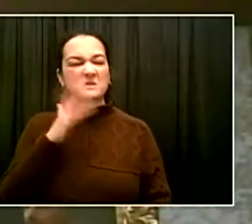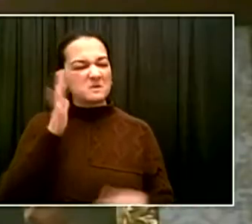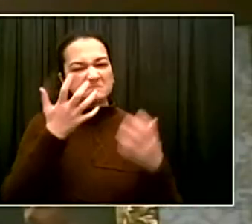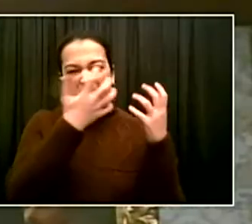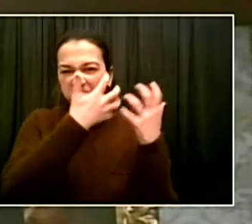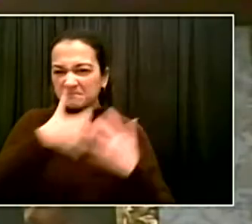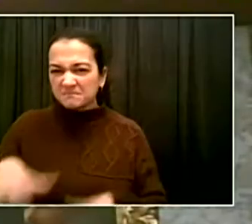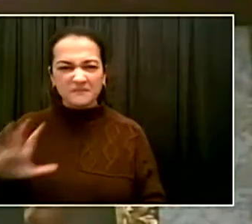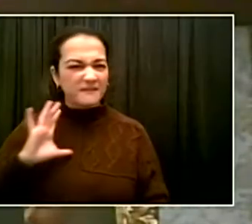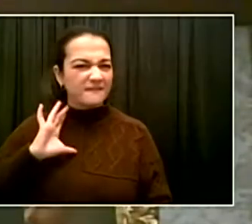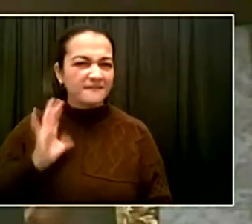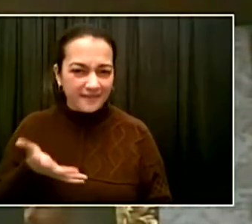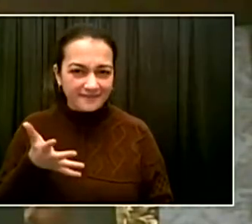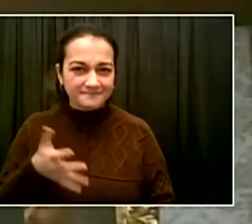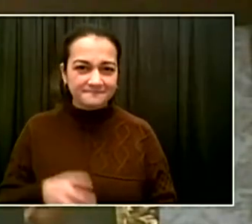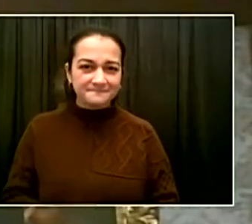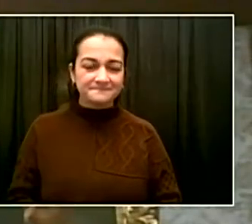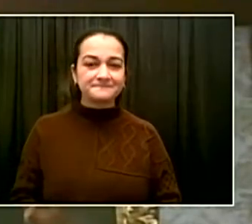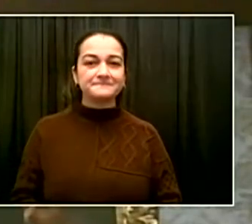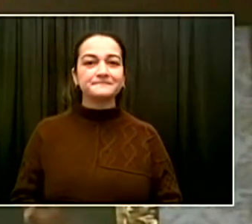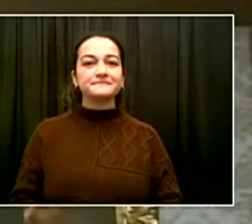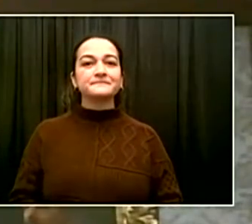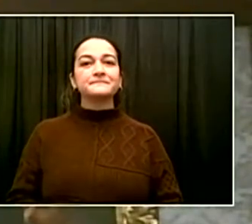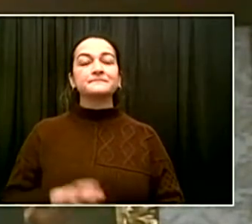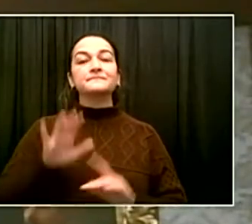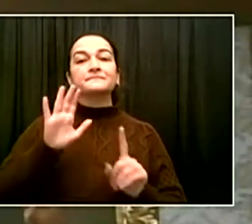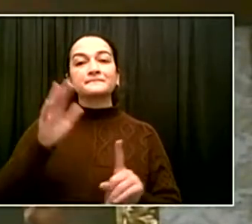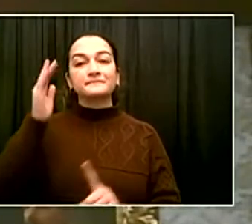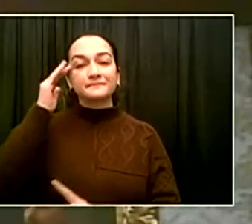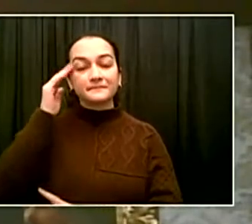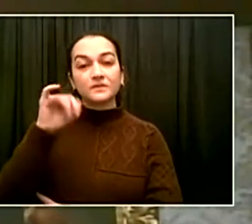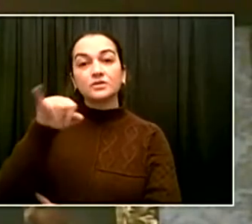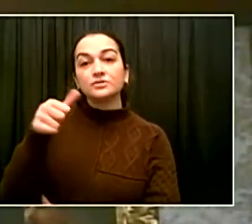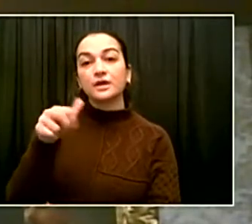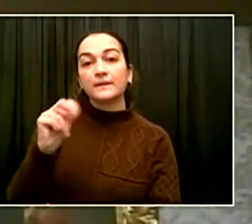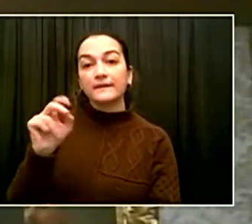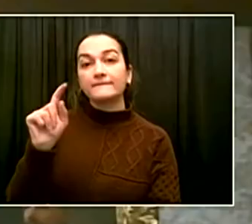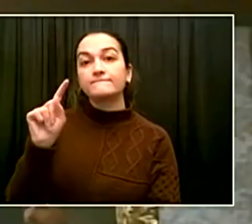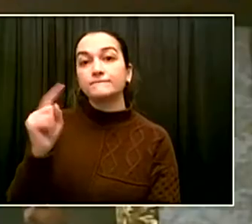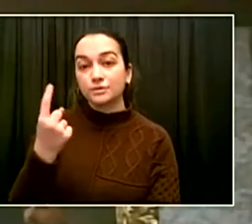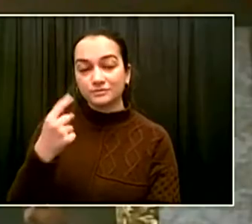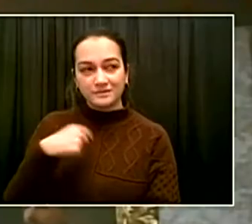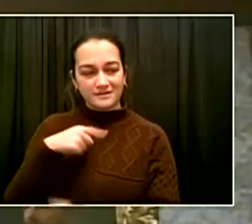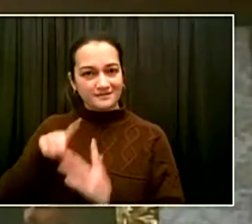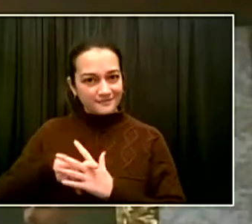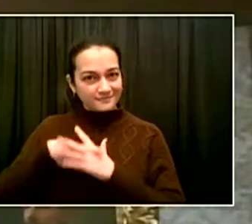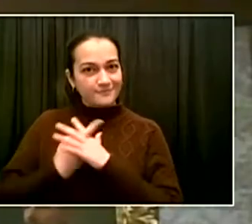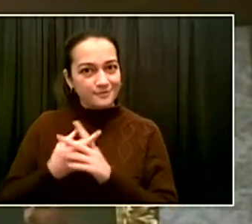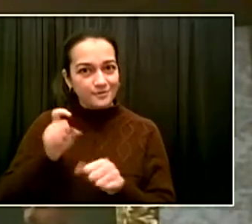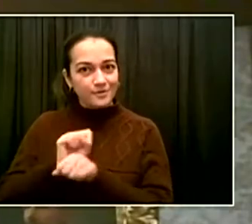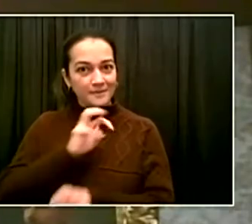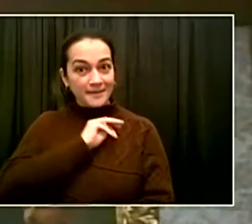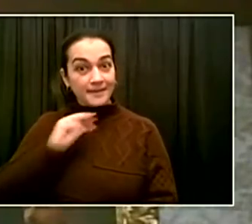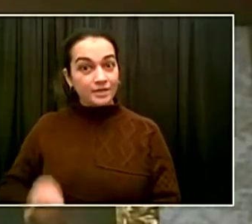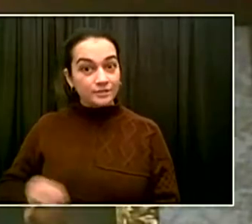TOGETHER. THERE WERE ALSO BE CONTINUITY